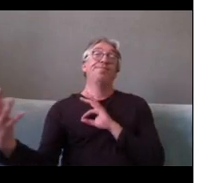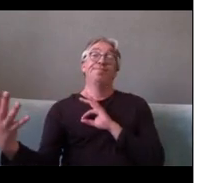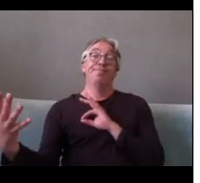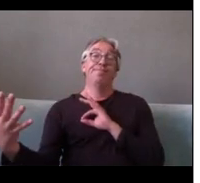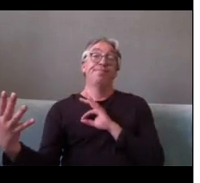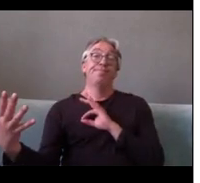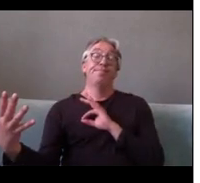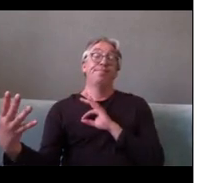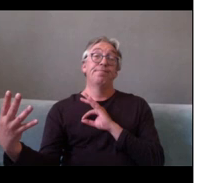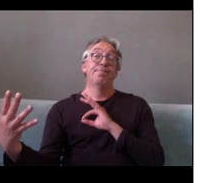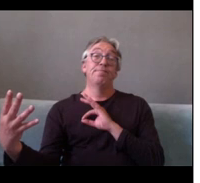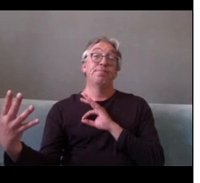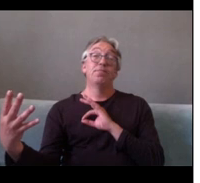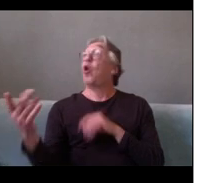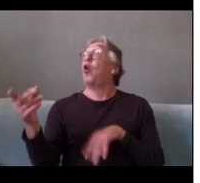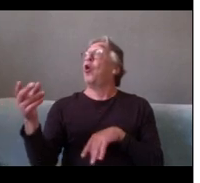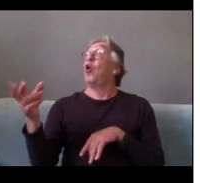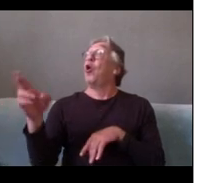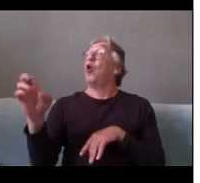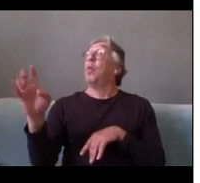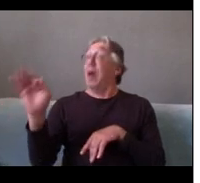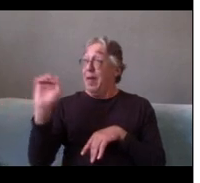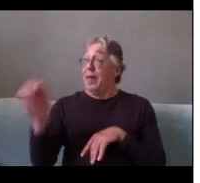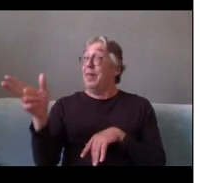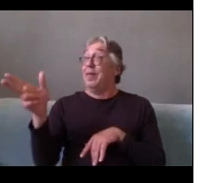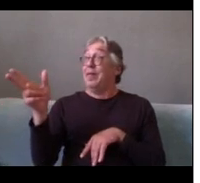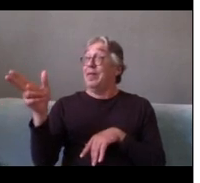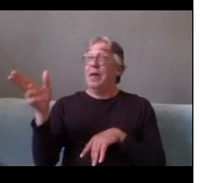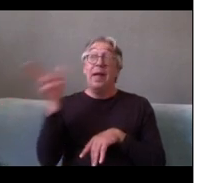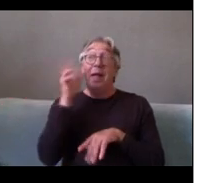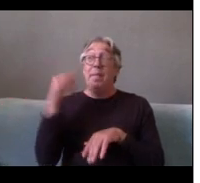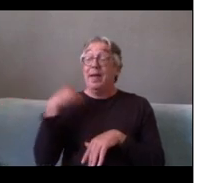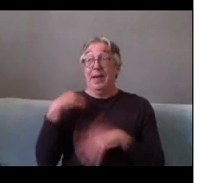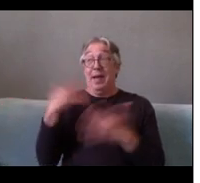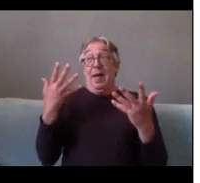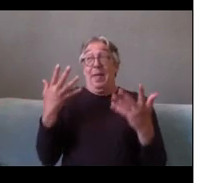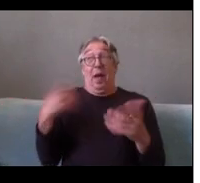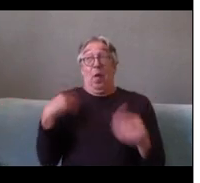Robert, if you can still hear me I'll switch to our colleague Anderson